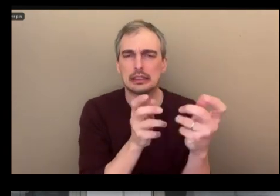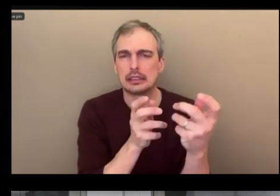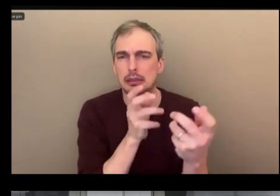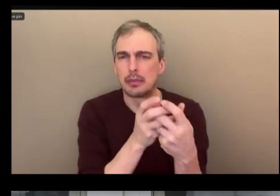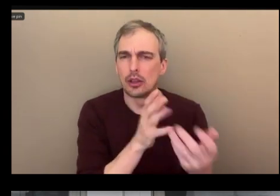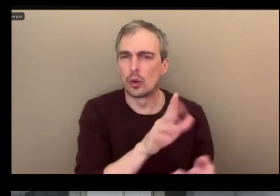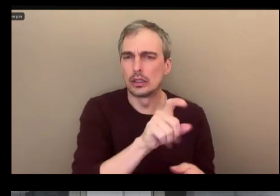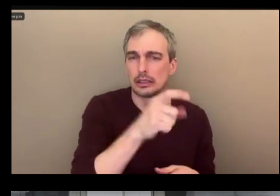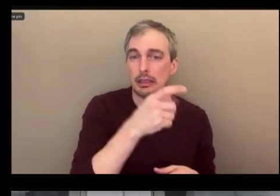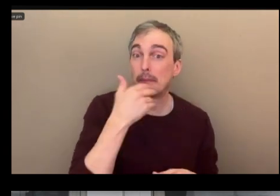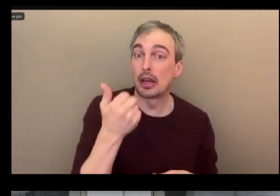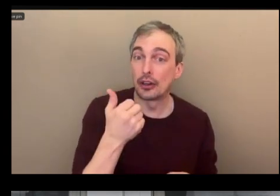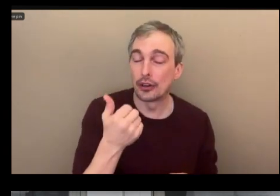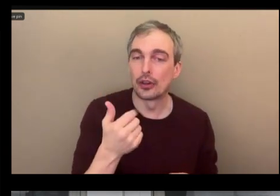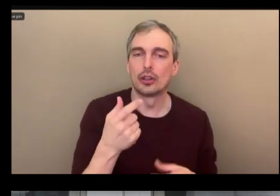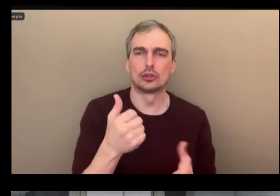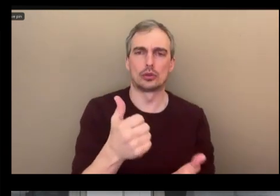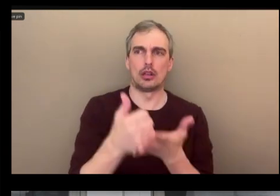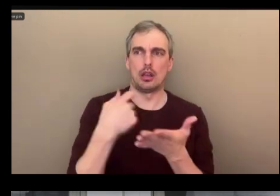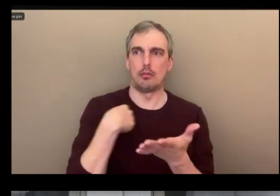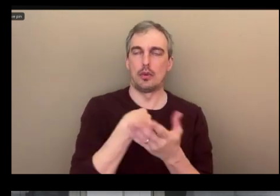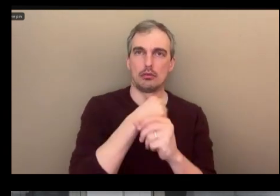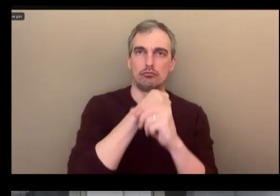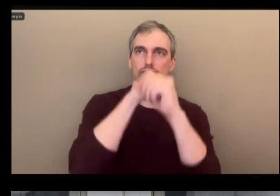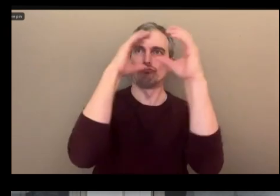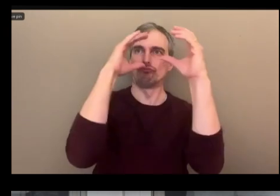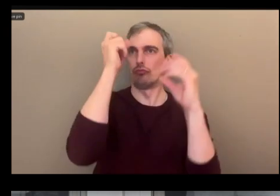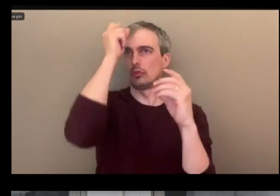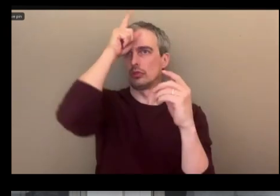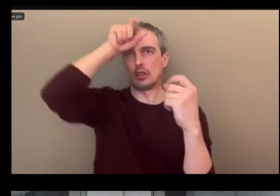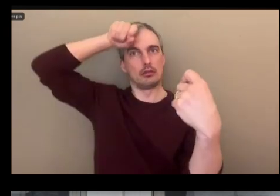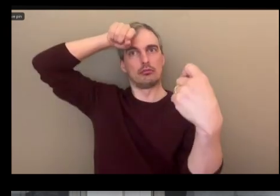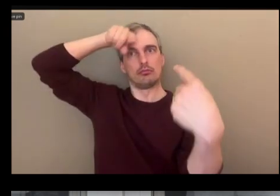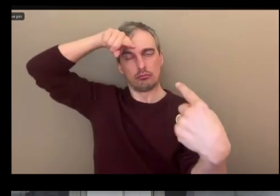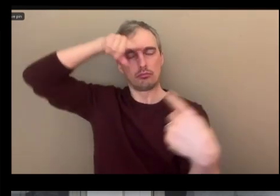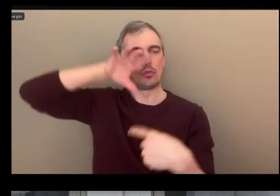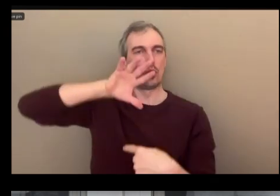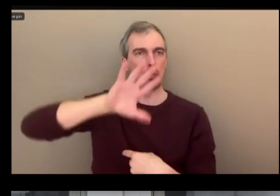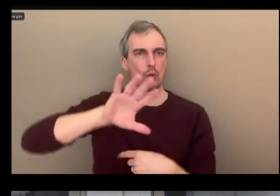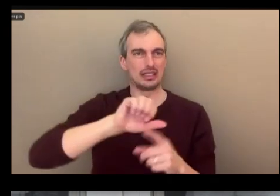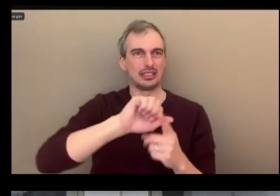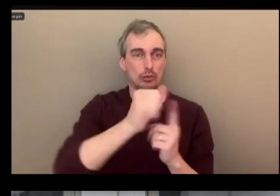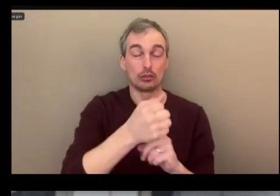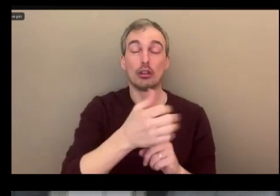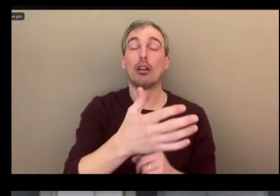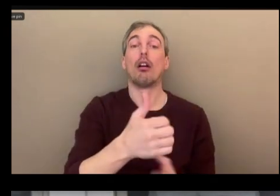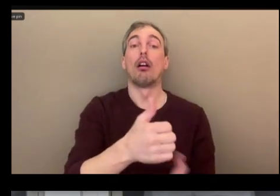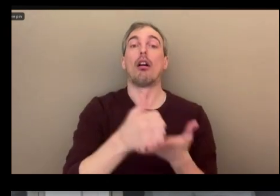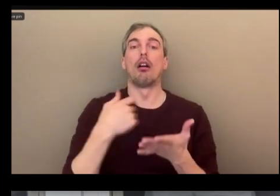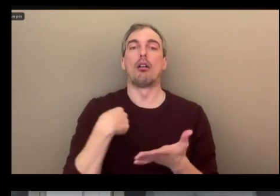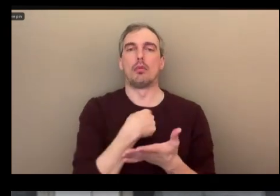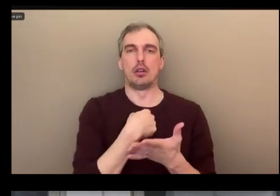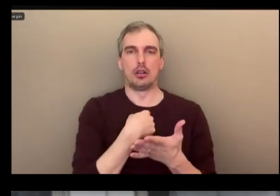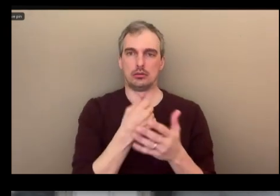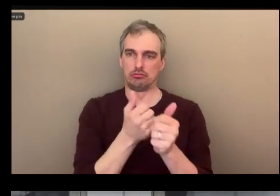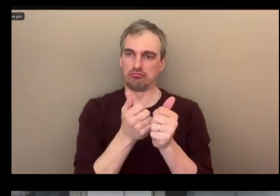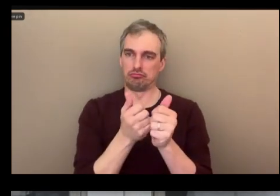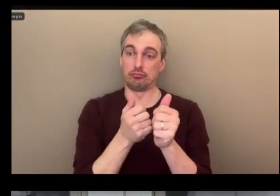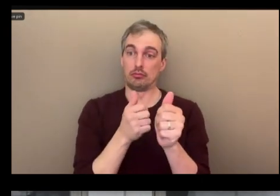and we can go beyond compliance. And a lot of times -- I'm sure a lot of people have seen this, where somebody will say: Hey, I'm good.